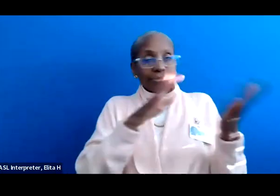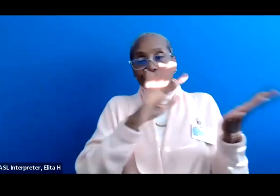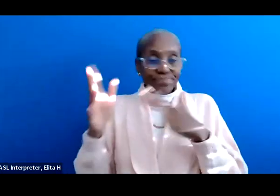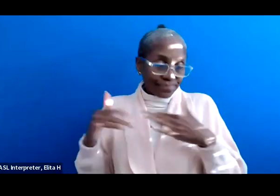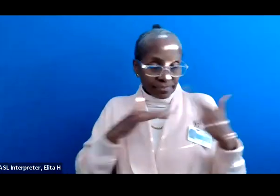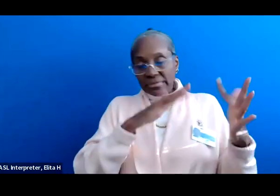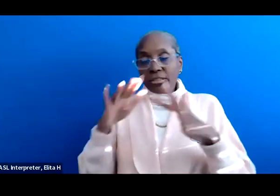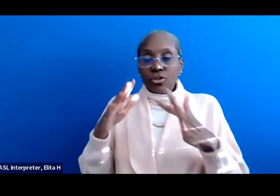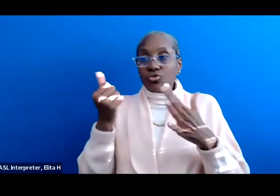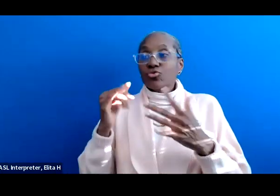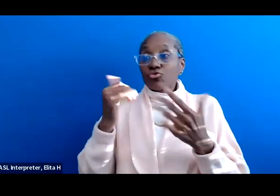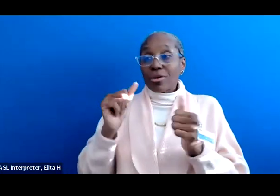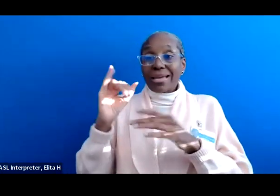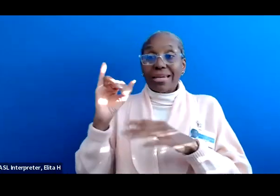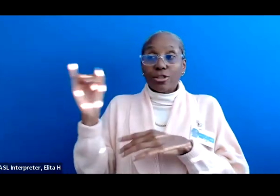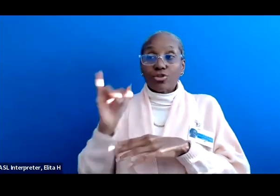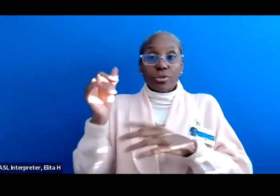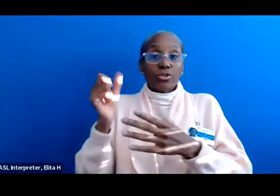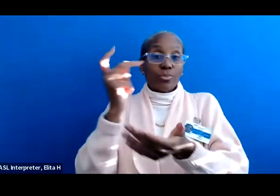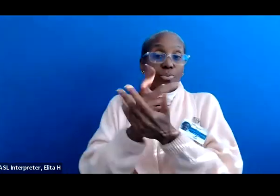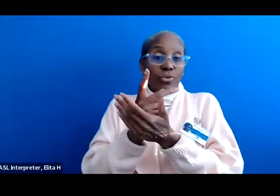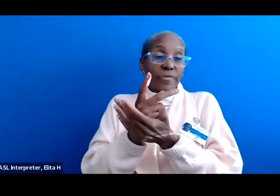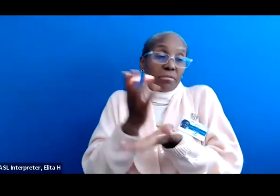to get insurance approval on these, and I think that is a part of going